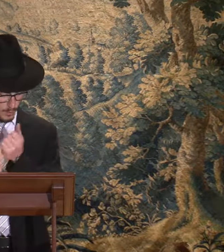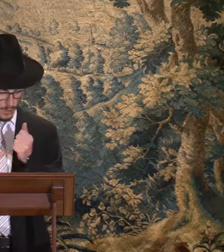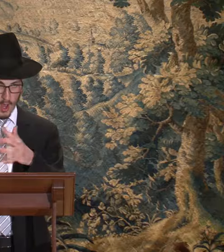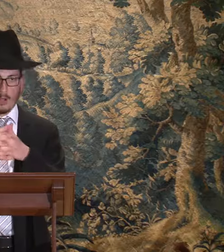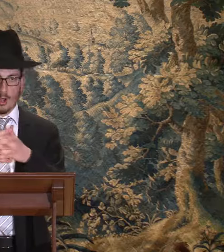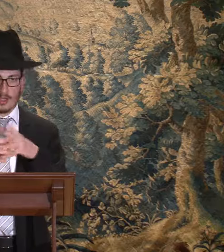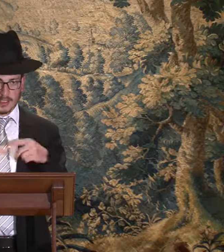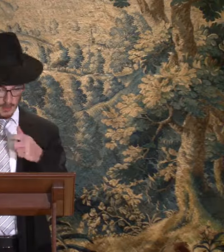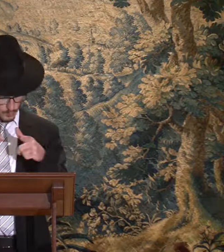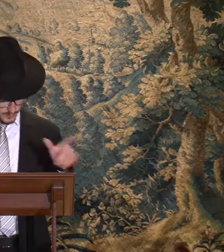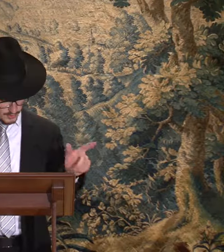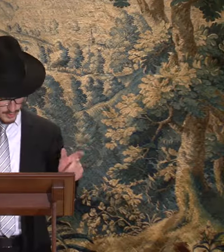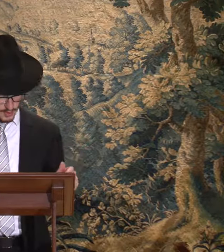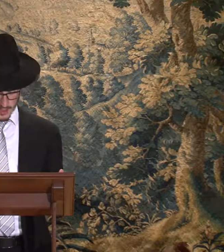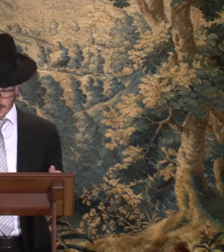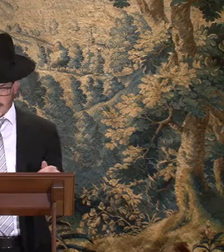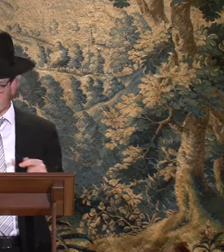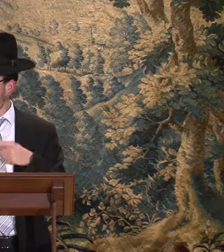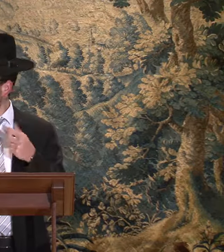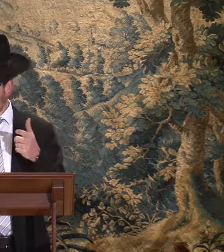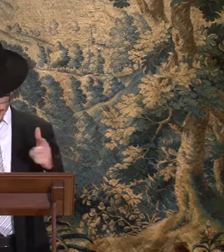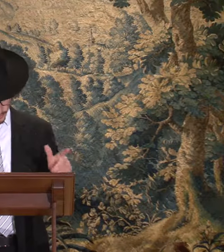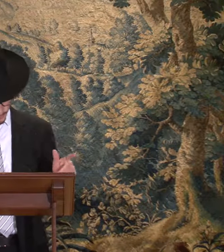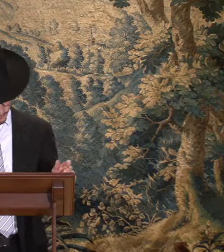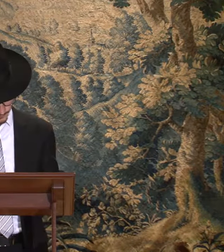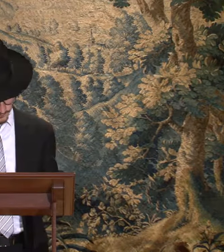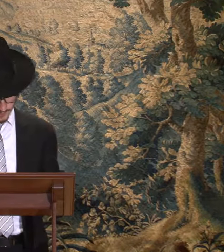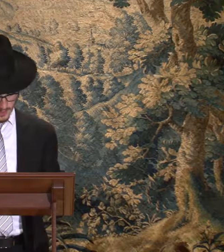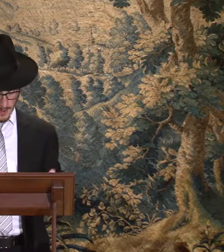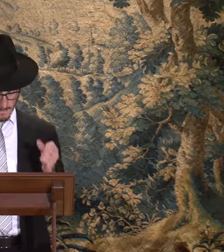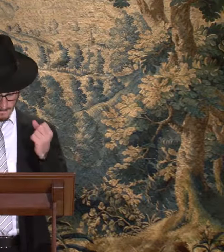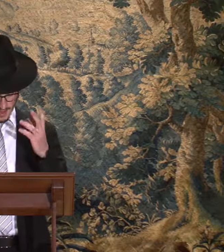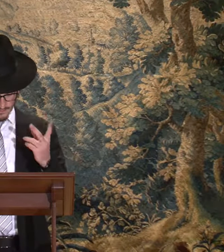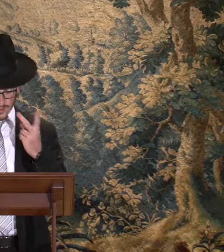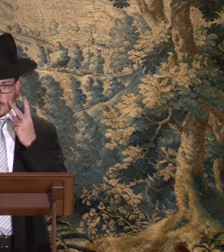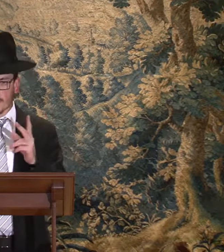the parsha both in American Sign Language and Israeli Sign Language.